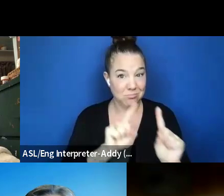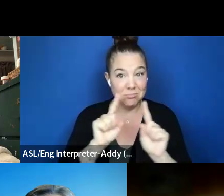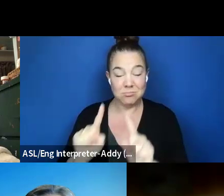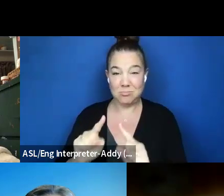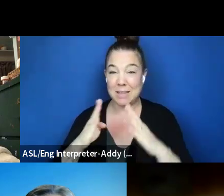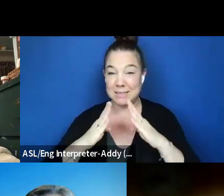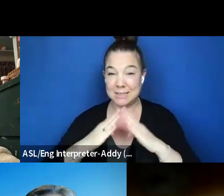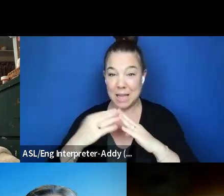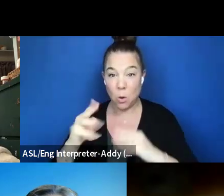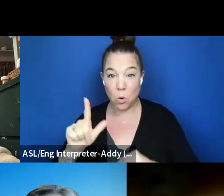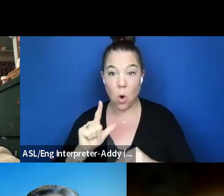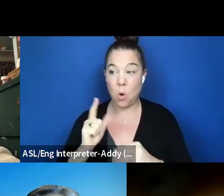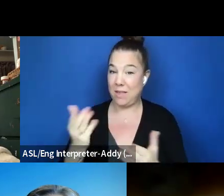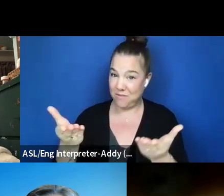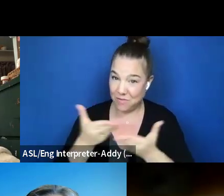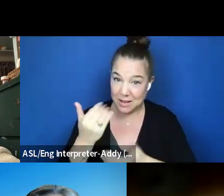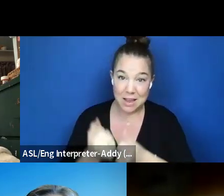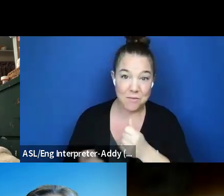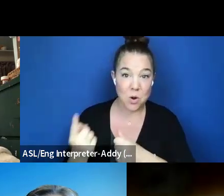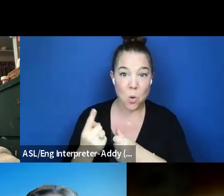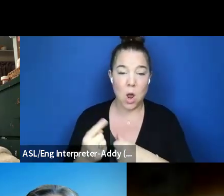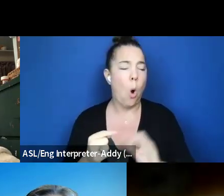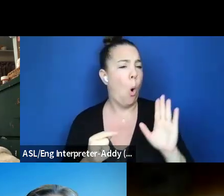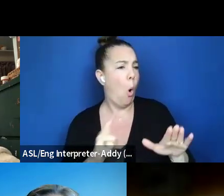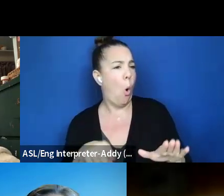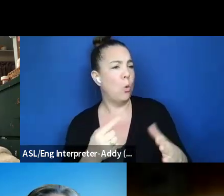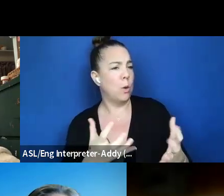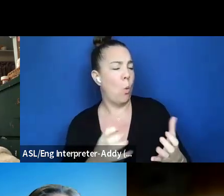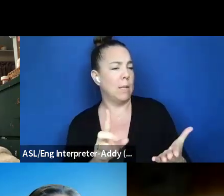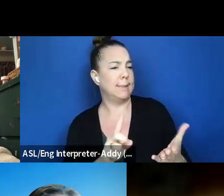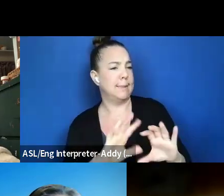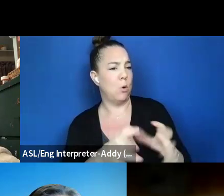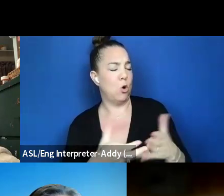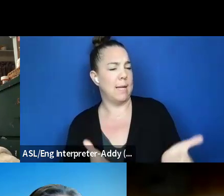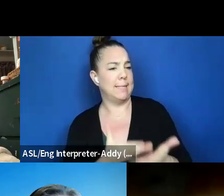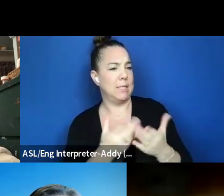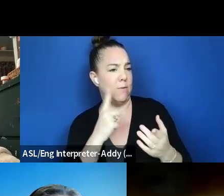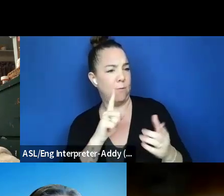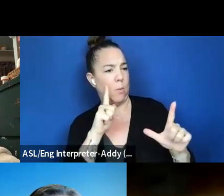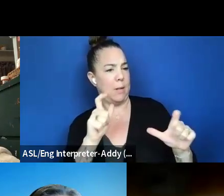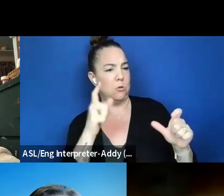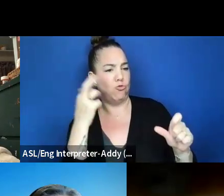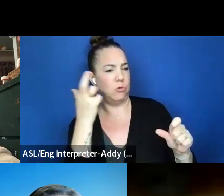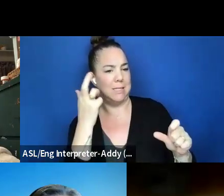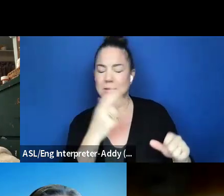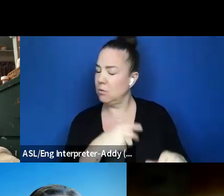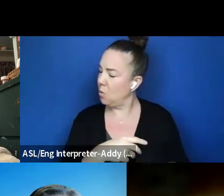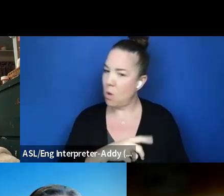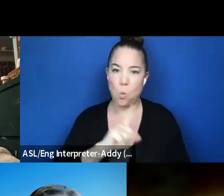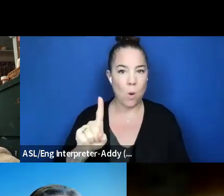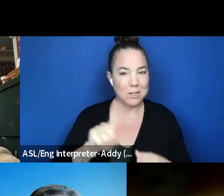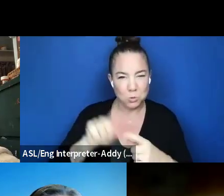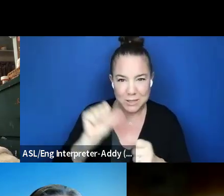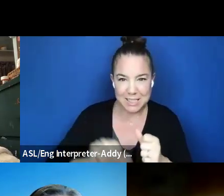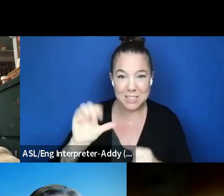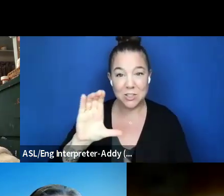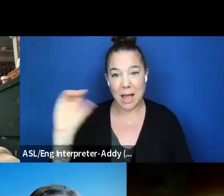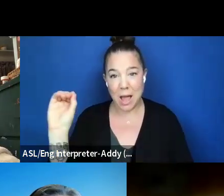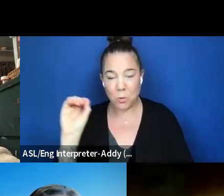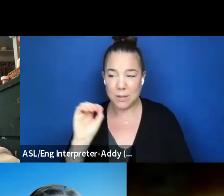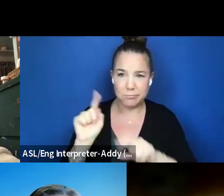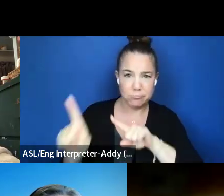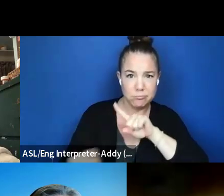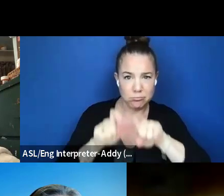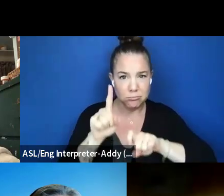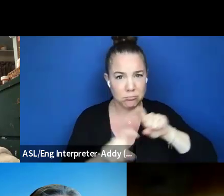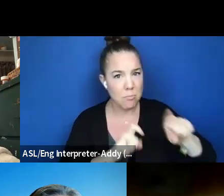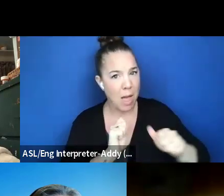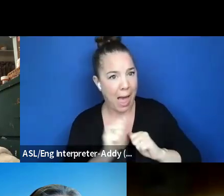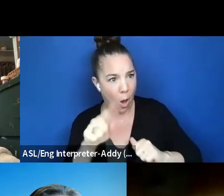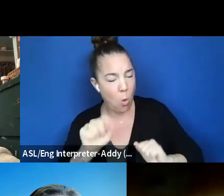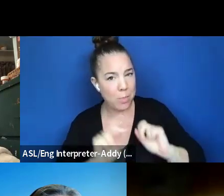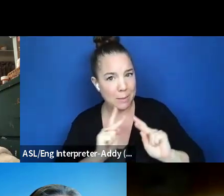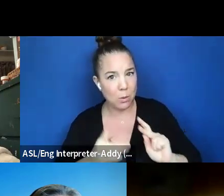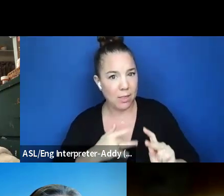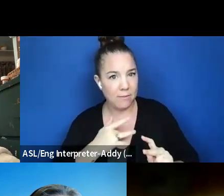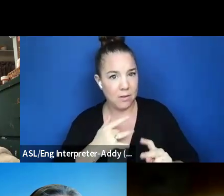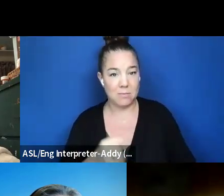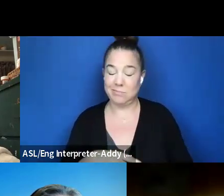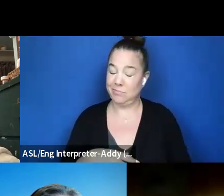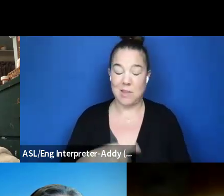Don Posh: it wasn't like. Oh, well, I only want Democrats to be here so I could get a photo. OP. It was like he came to find out what the people feel, and we are kind of. I think money has taken us out of the.